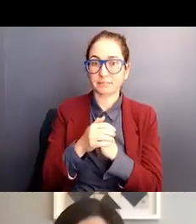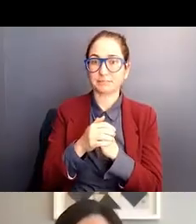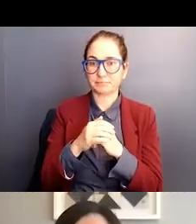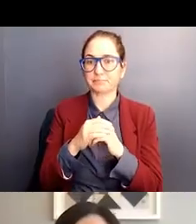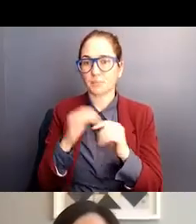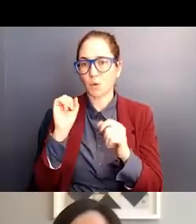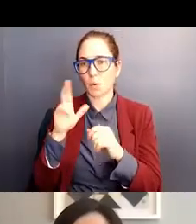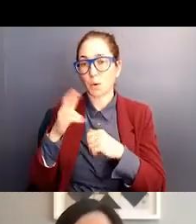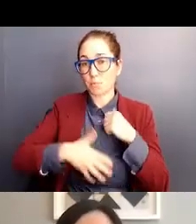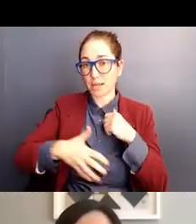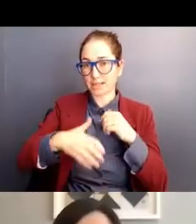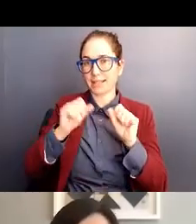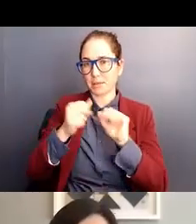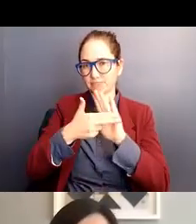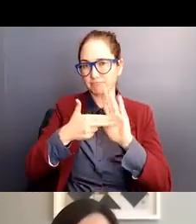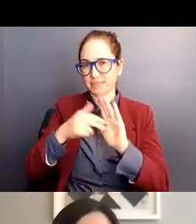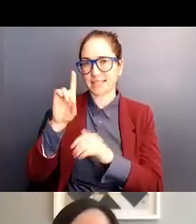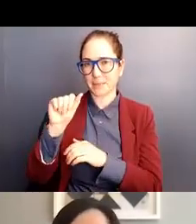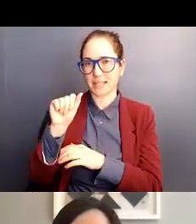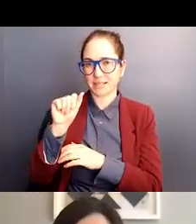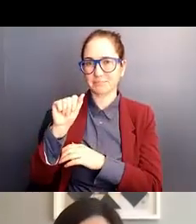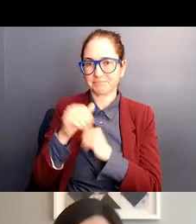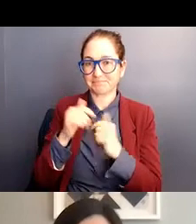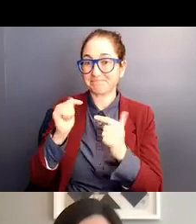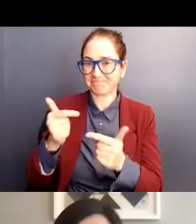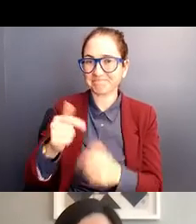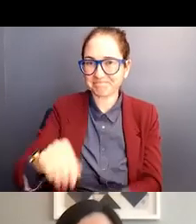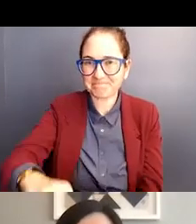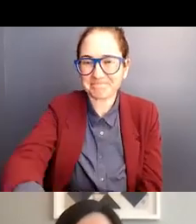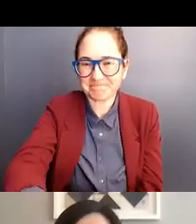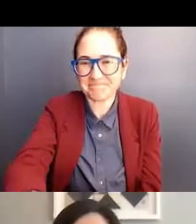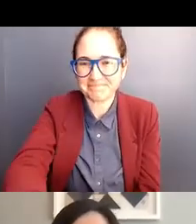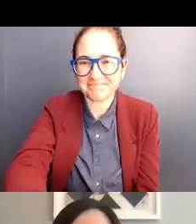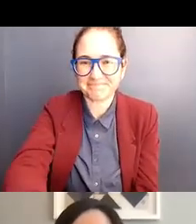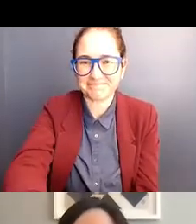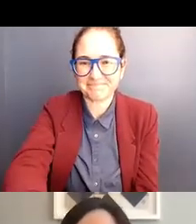sometimes can be categorized as a disability if it affects you in a